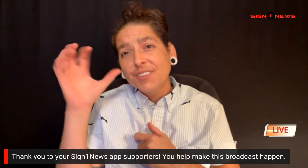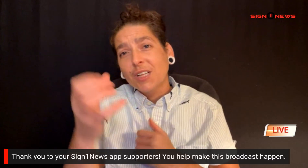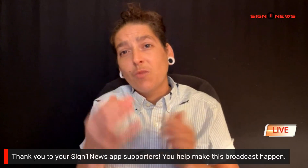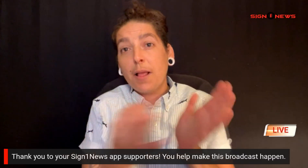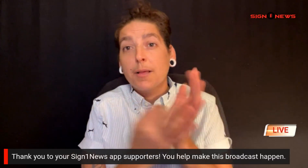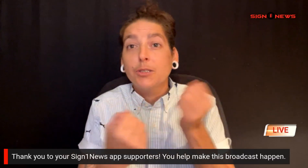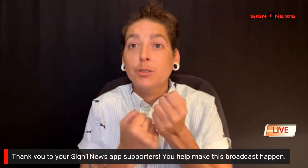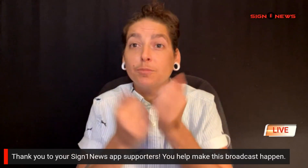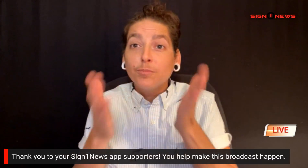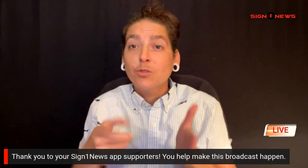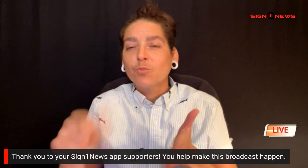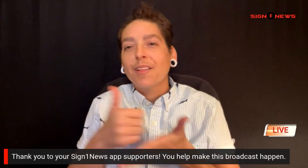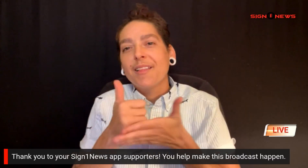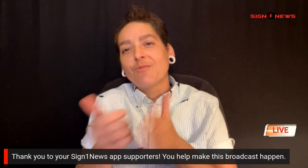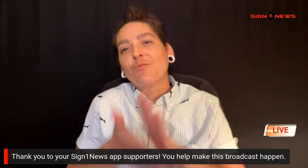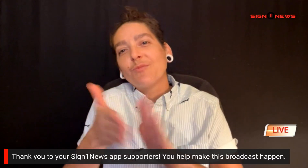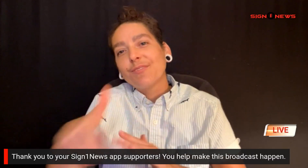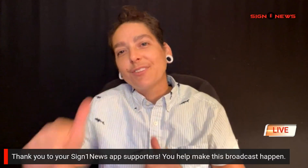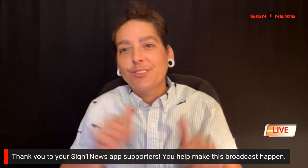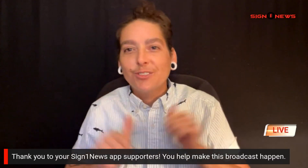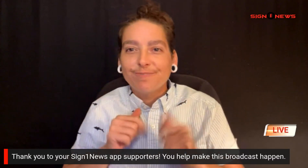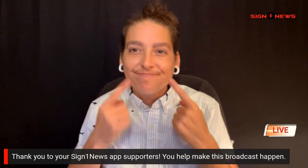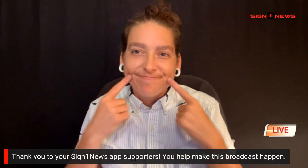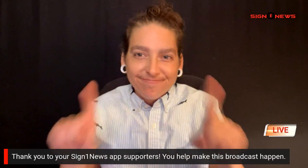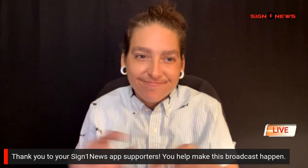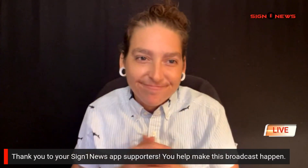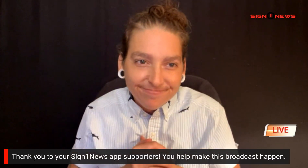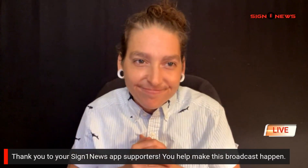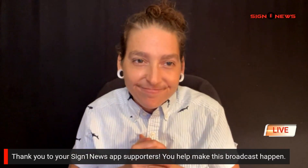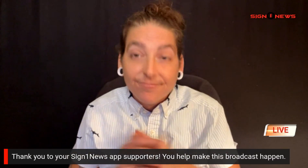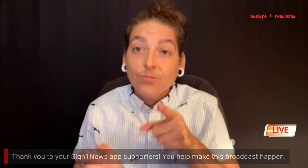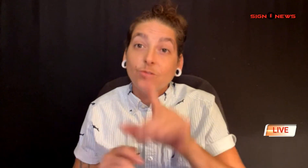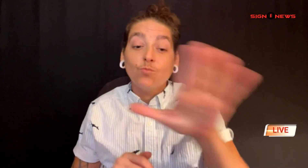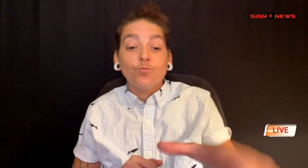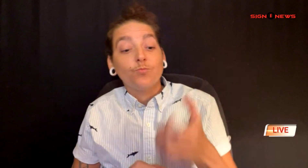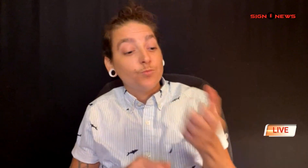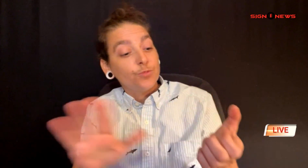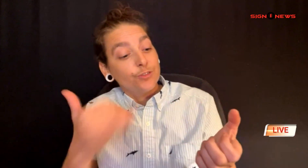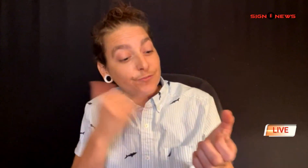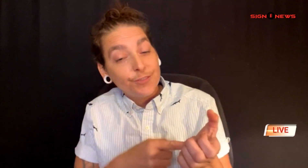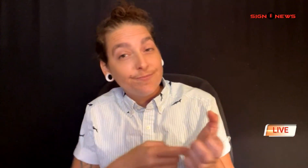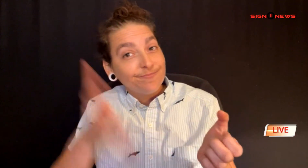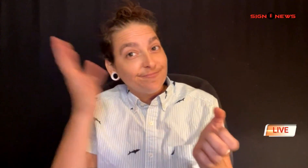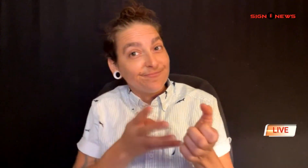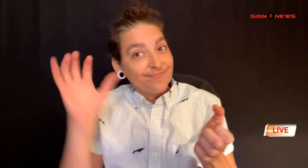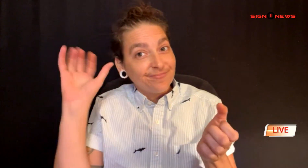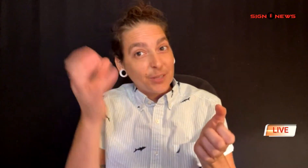Sinewood news will be broadcasting updates Monday through Friday a big. Thank you to our sign One news app supporters. You